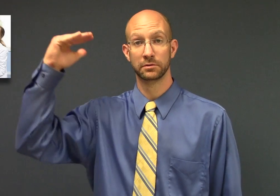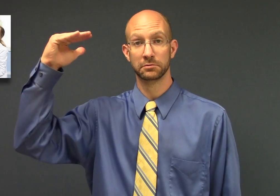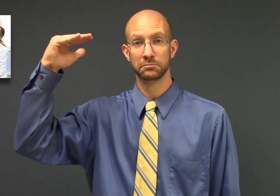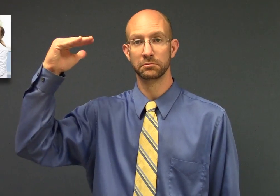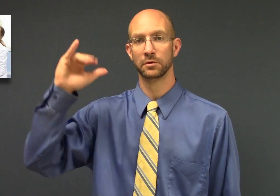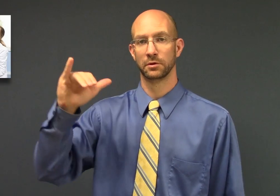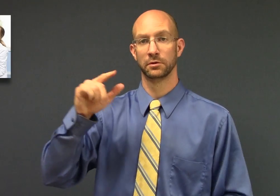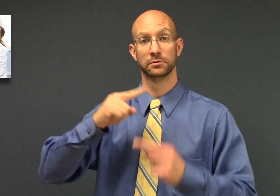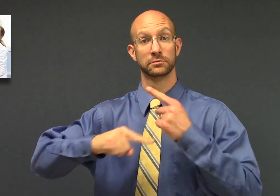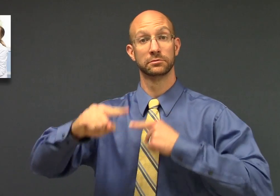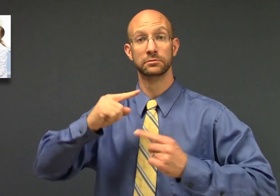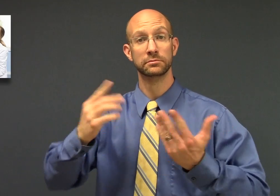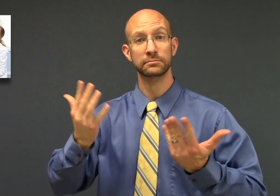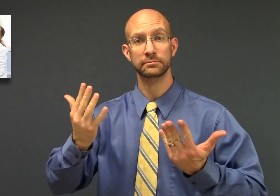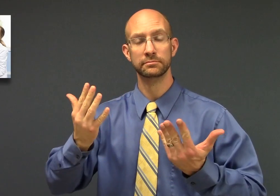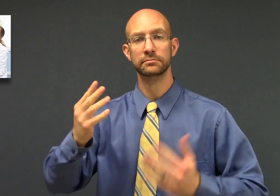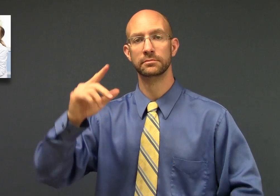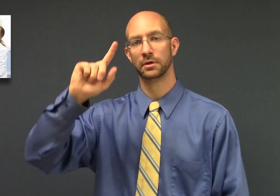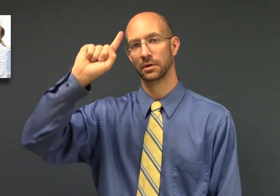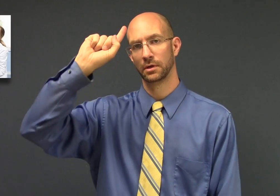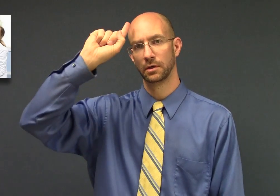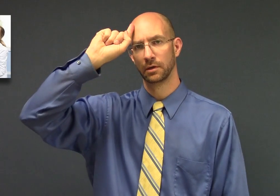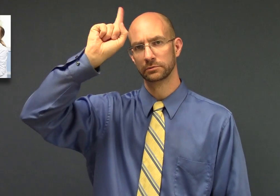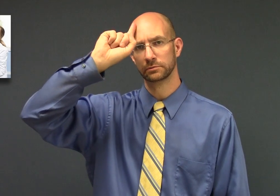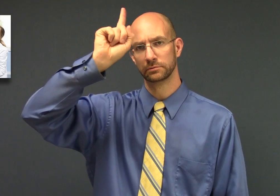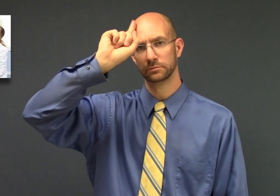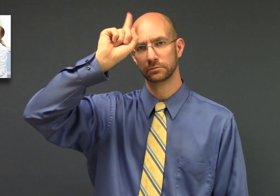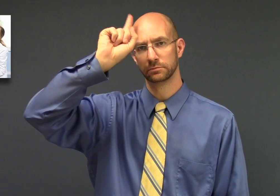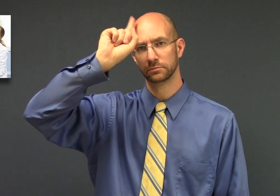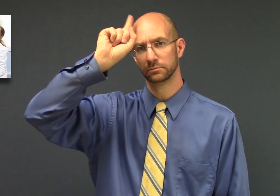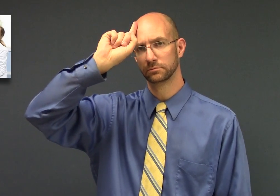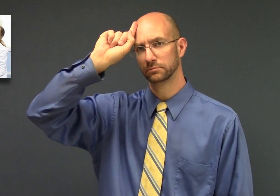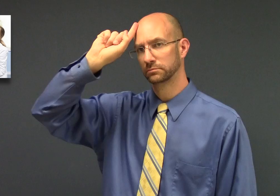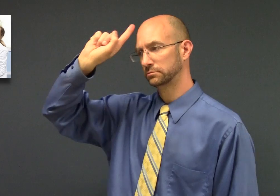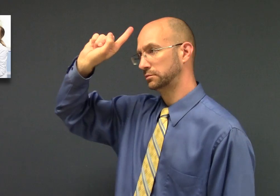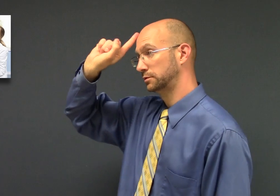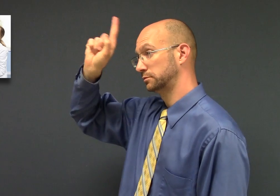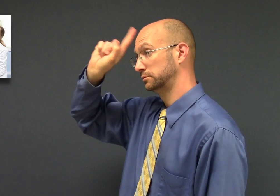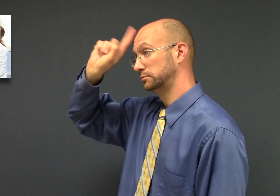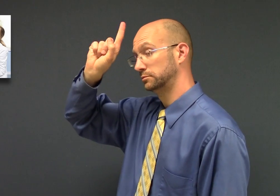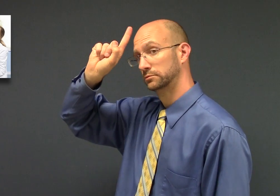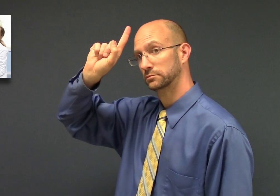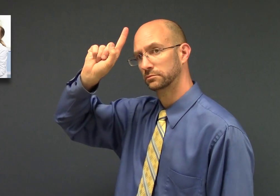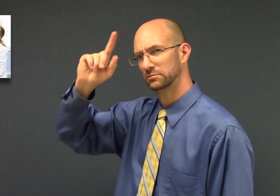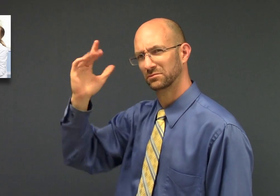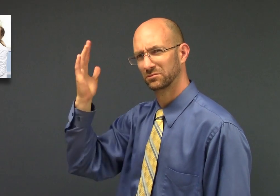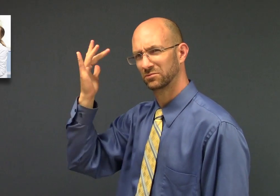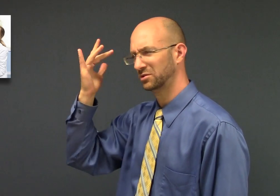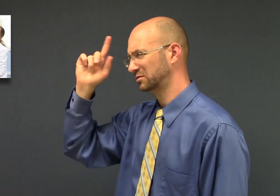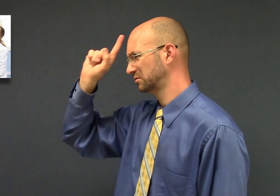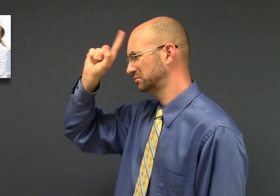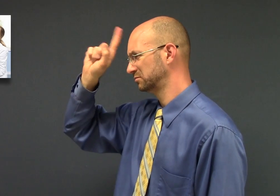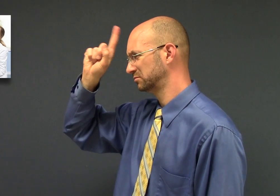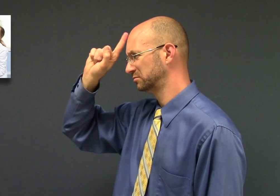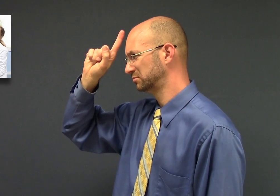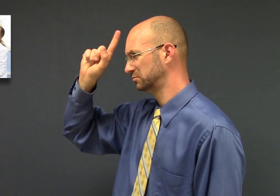Telling how tall a person is. This is the sign for HEIGHT. Why is HEIGHT signed this way?